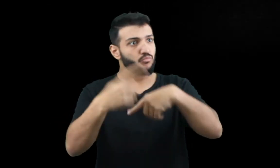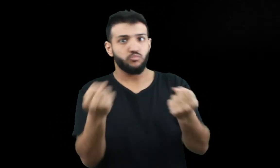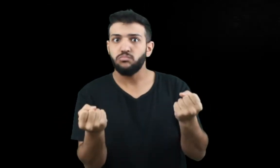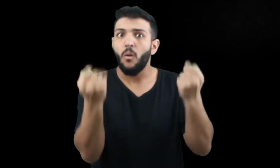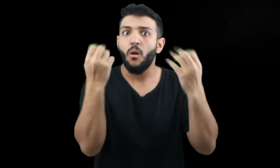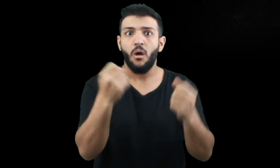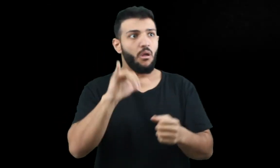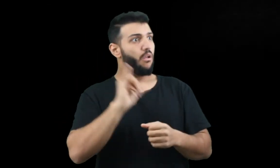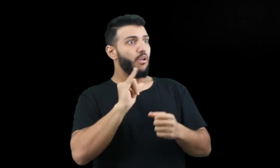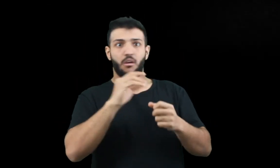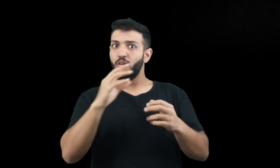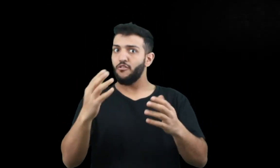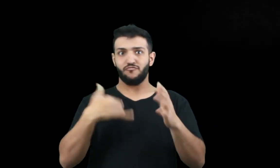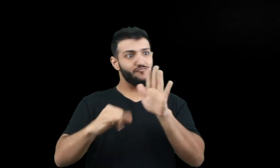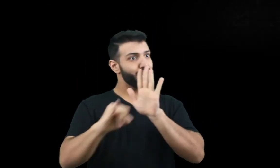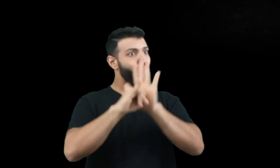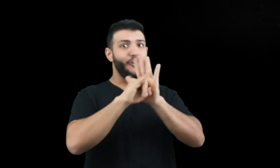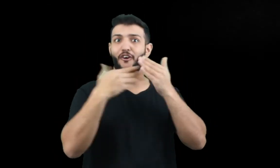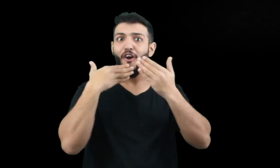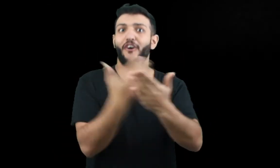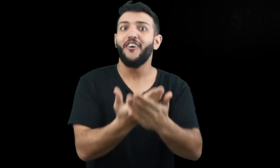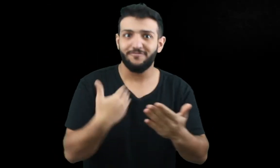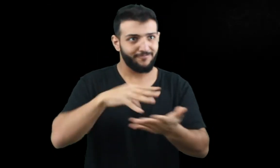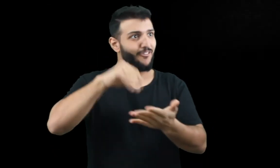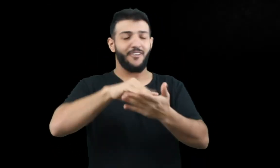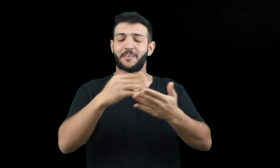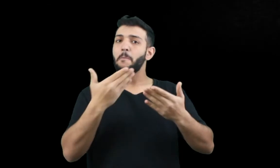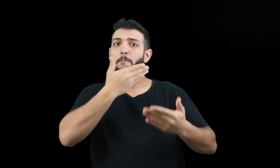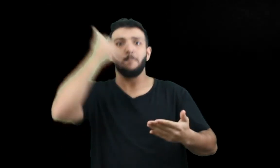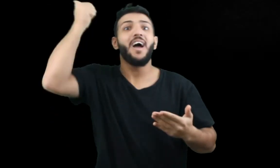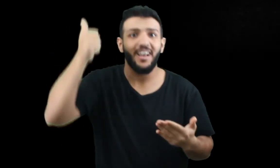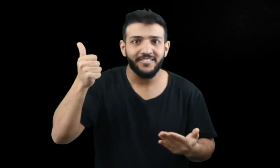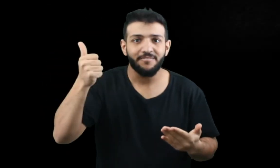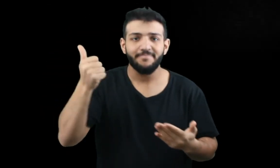Where I started to learn sign language and formed an identity for myself as a deaf person. I felt so much better.